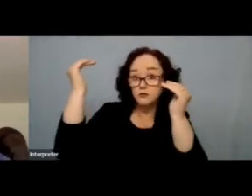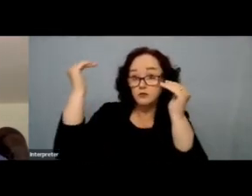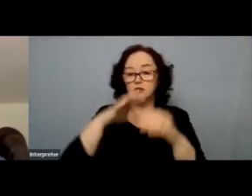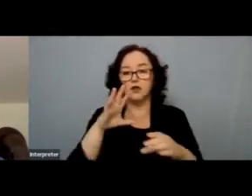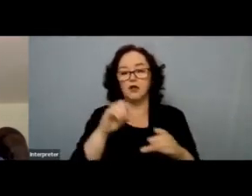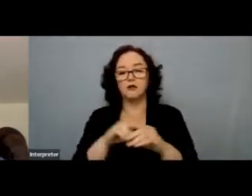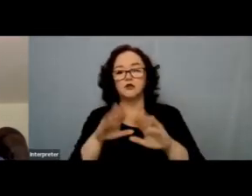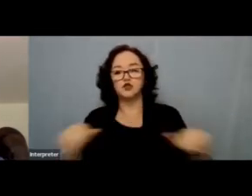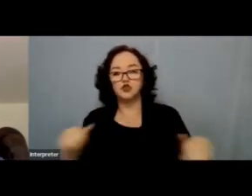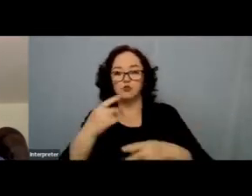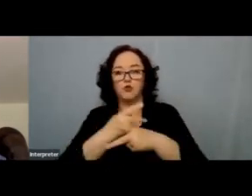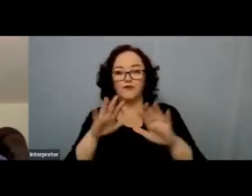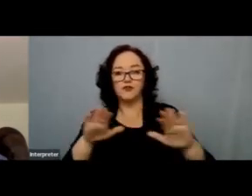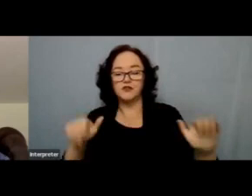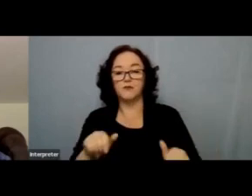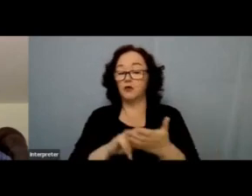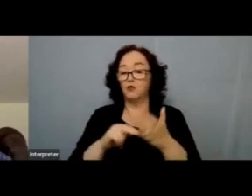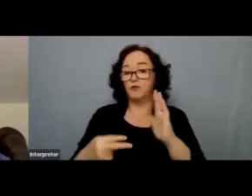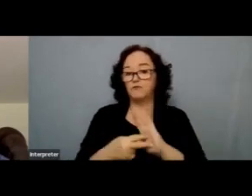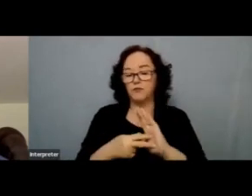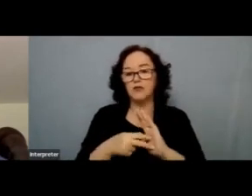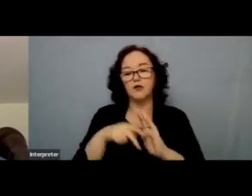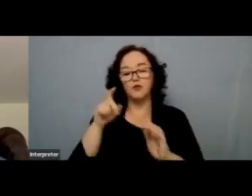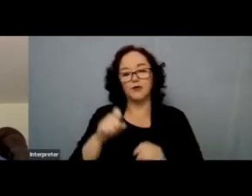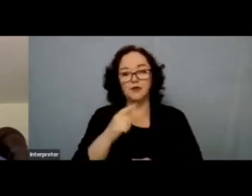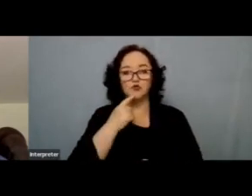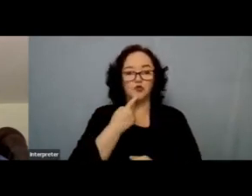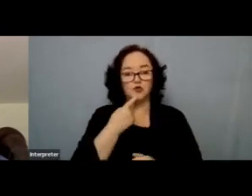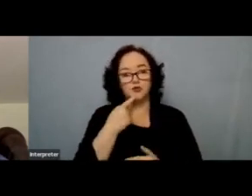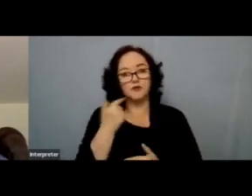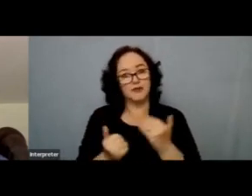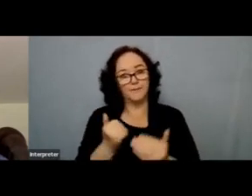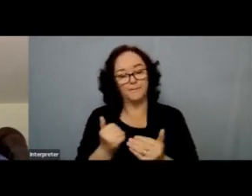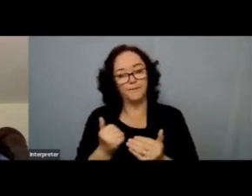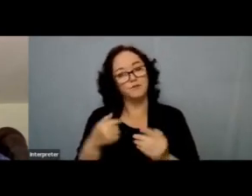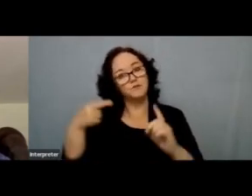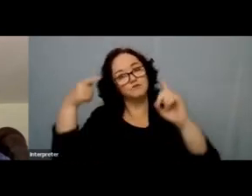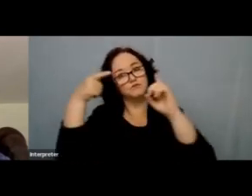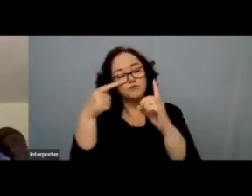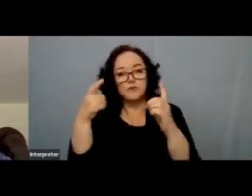talking about taking a critical step to create successful outcomes for the whole system.